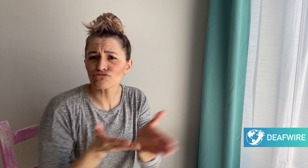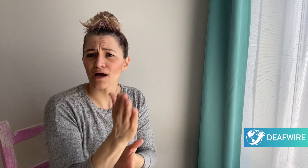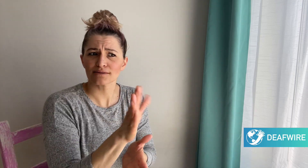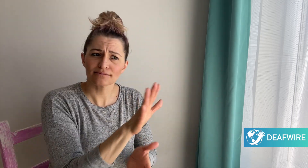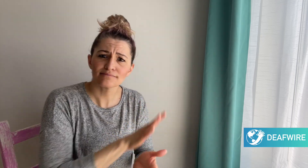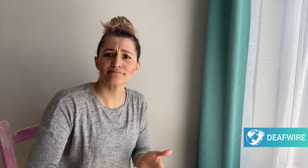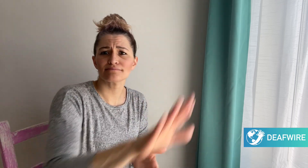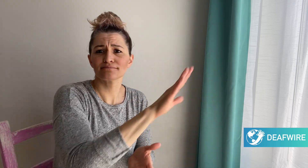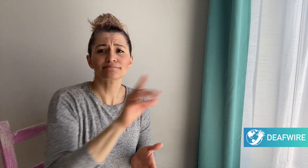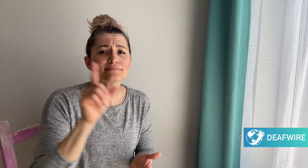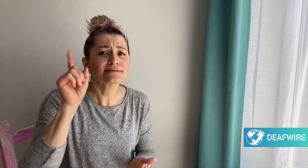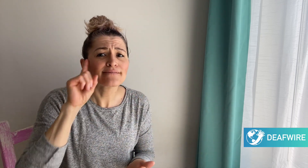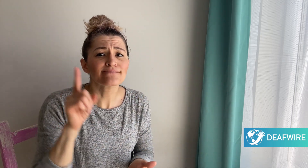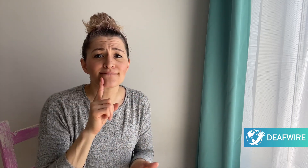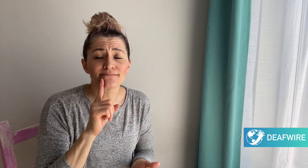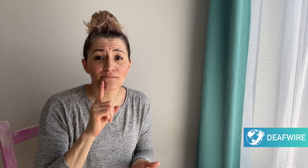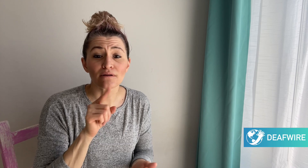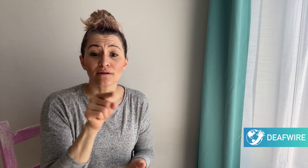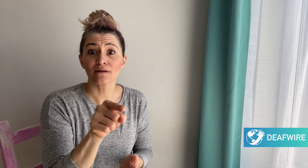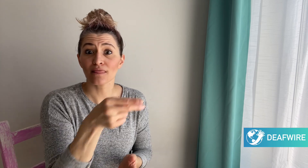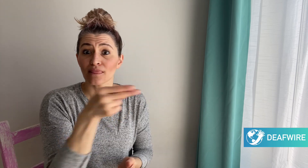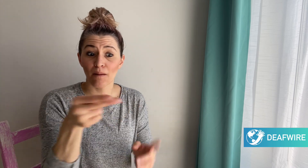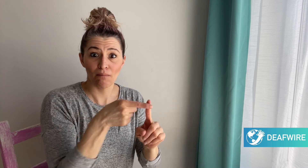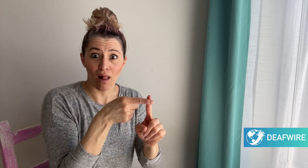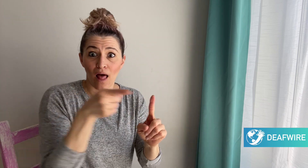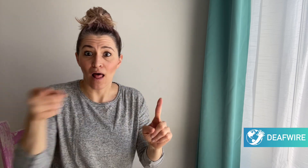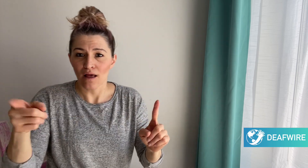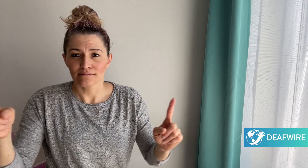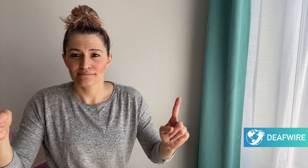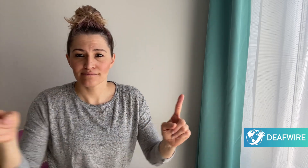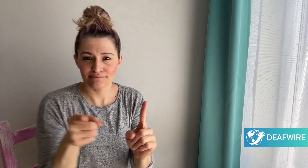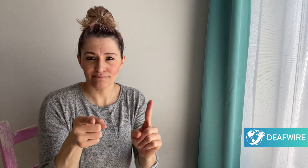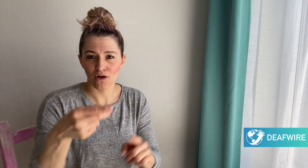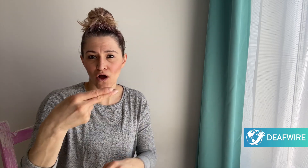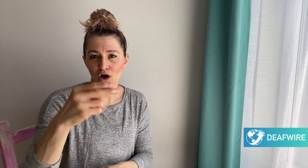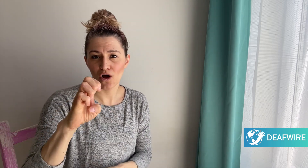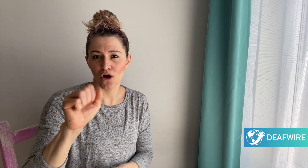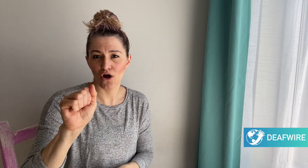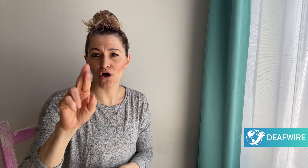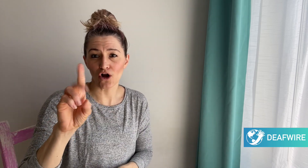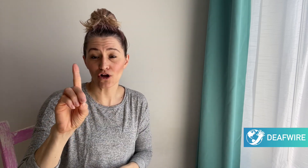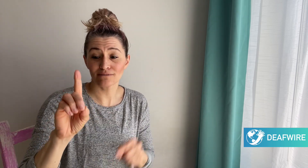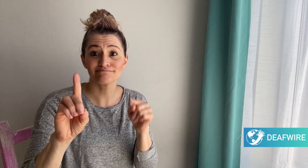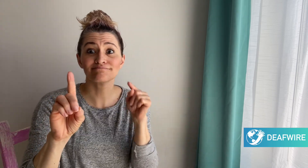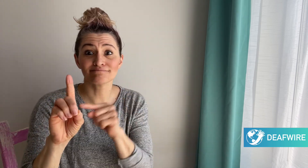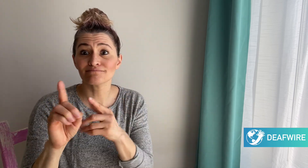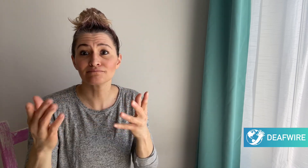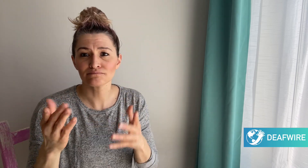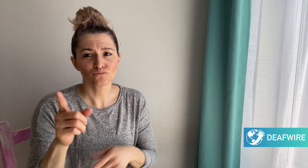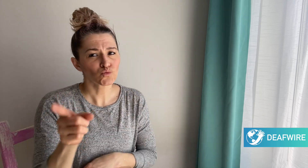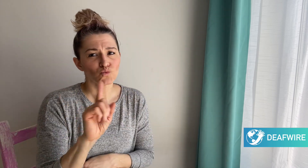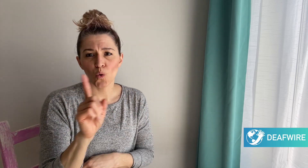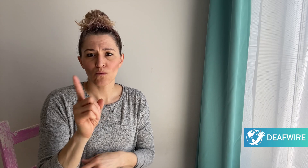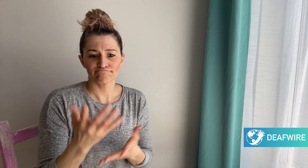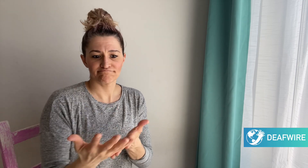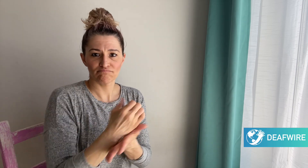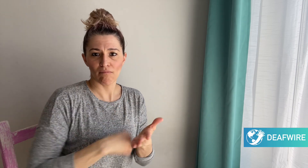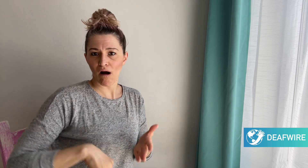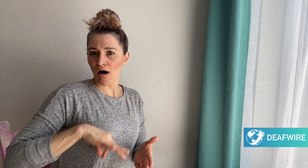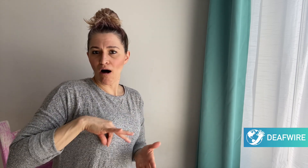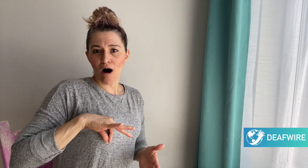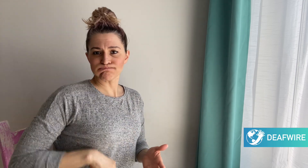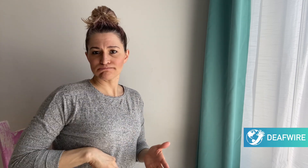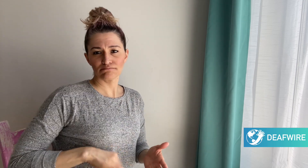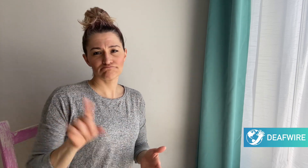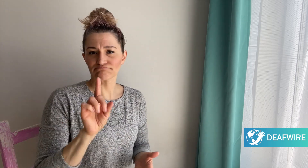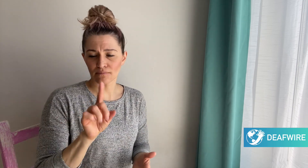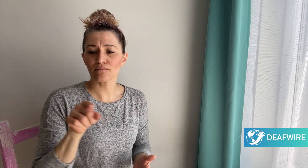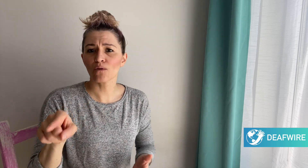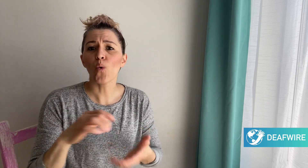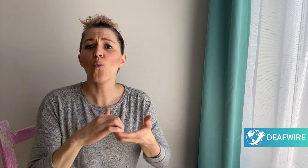to Advance the Rights of the Deaf (HEARD) is a non-profit organization